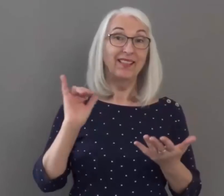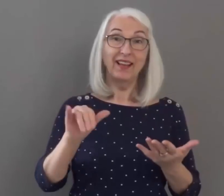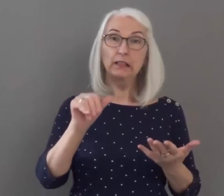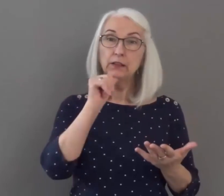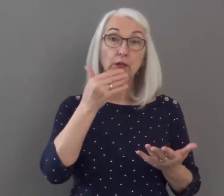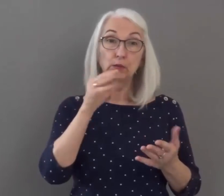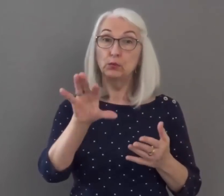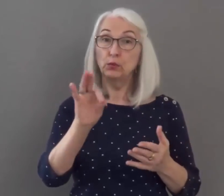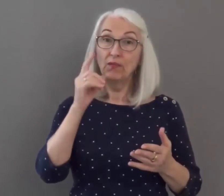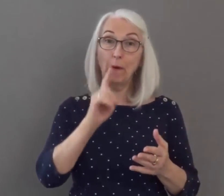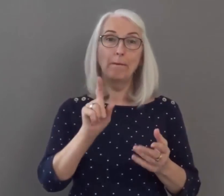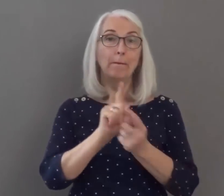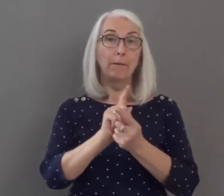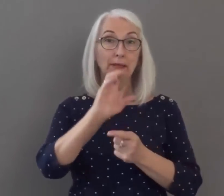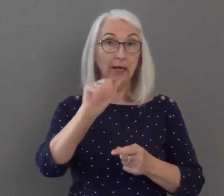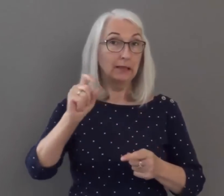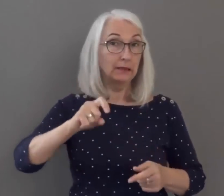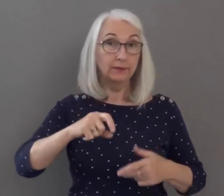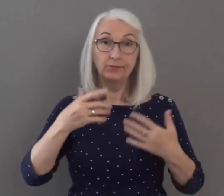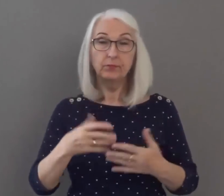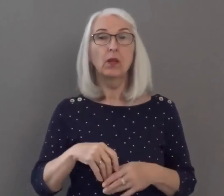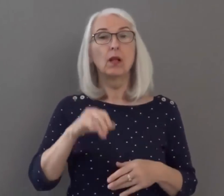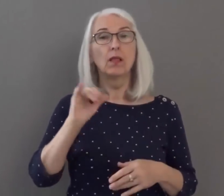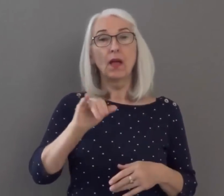Therefore, they are not good choices for meeting calcium needs.